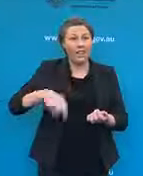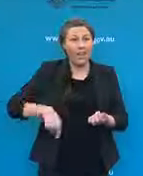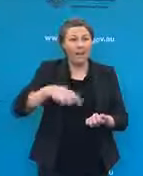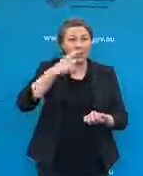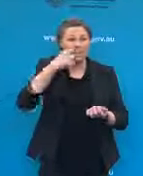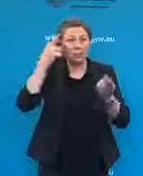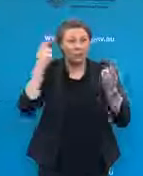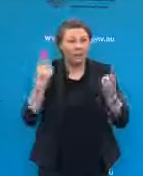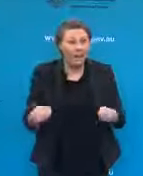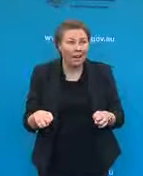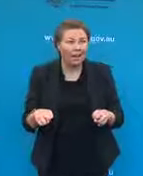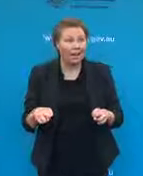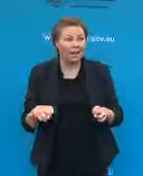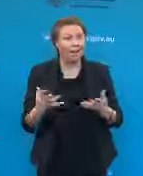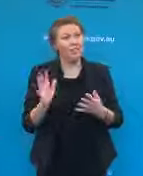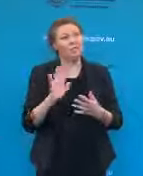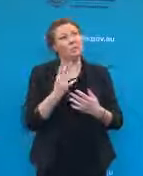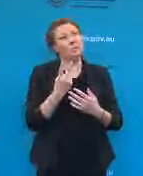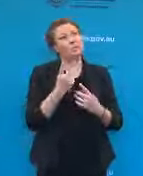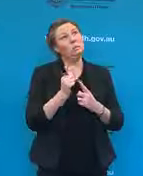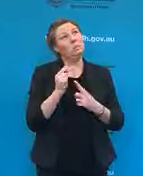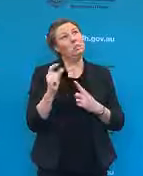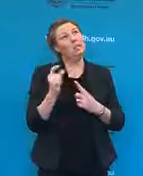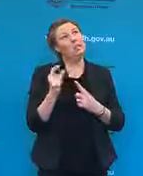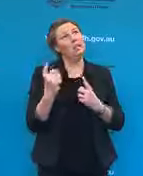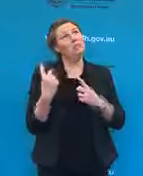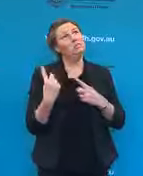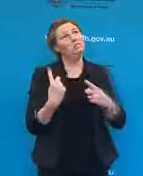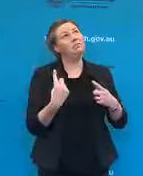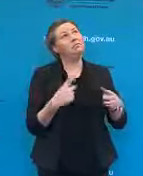of around 2%, that's we know that where there's significant